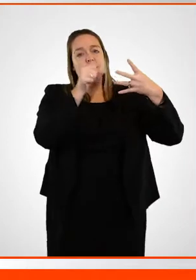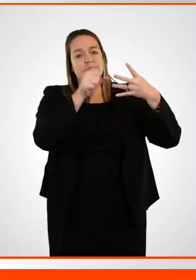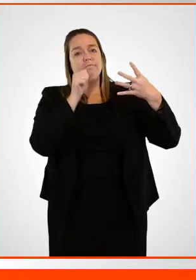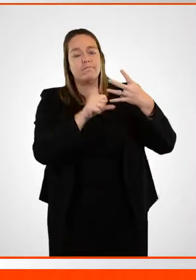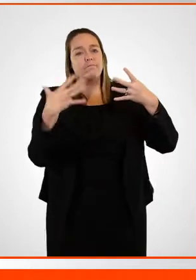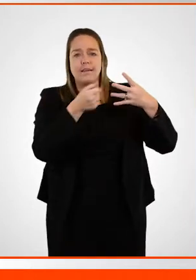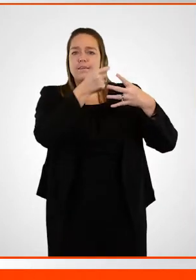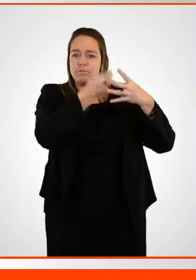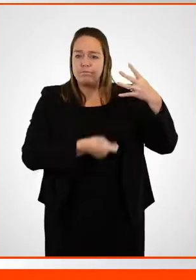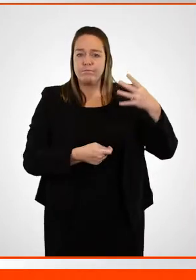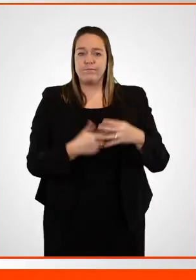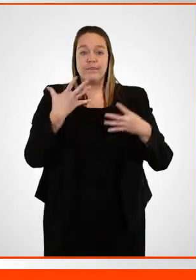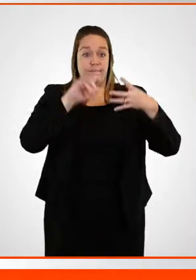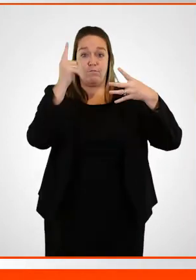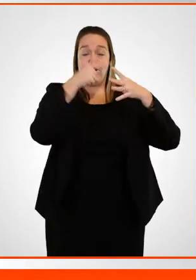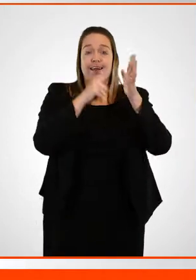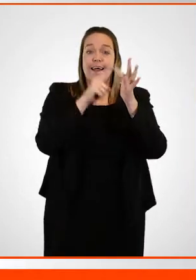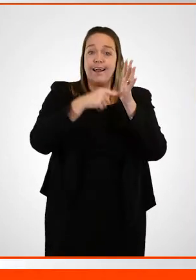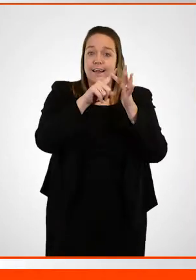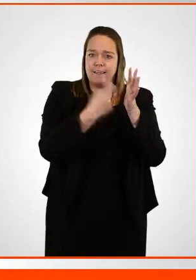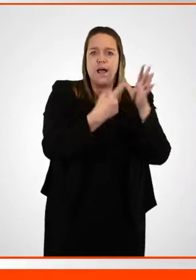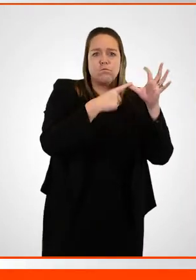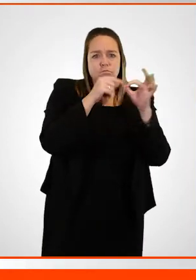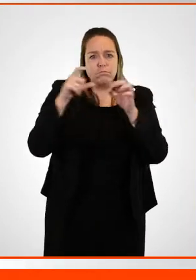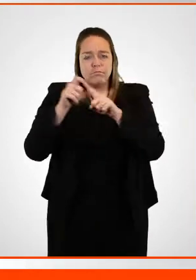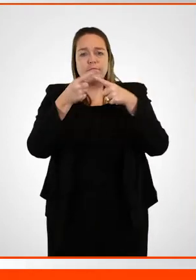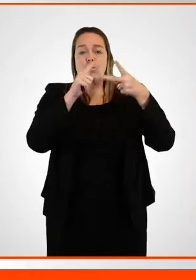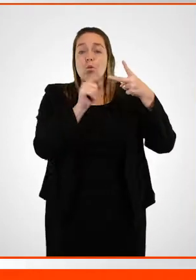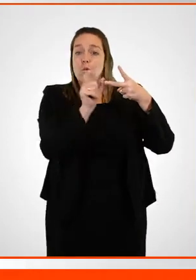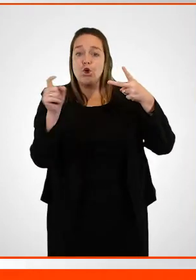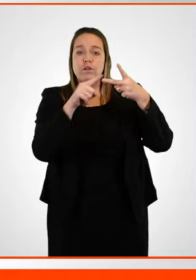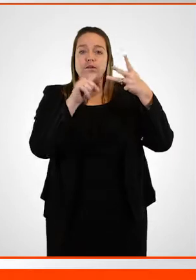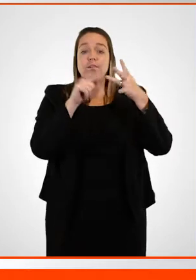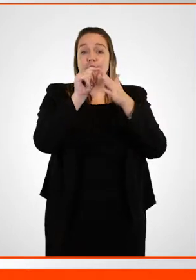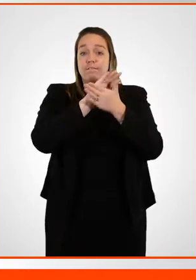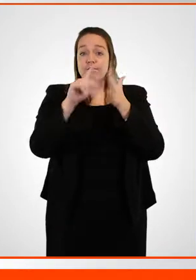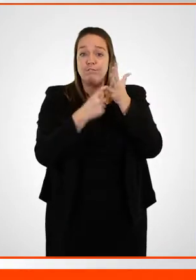We want them to be able to go letters, words, phrases, sentences.